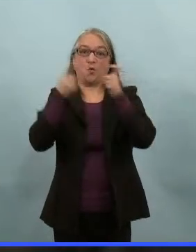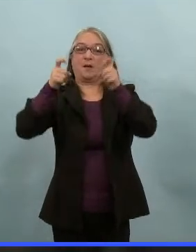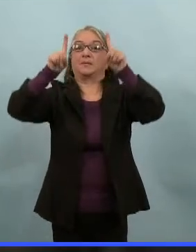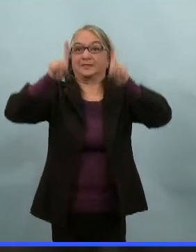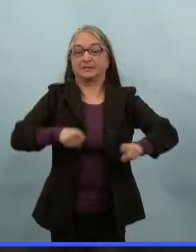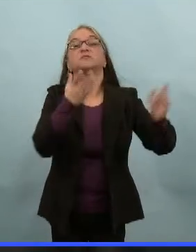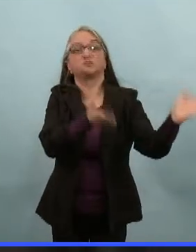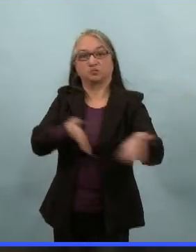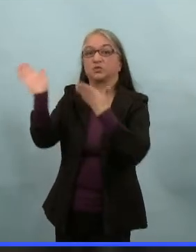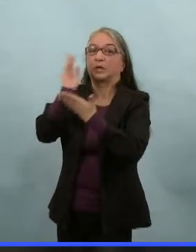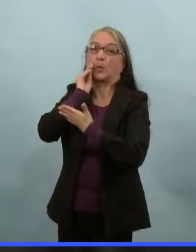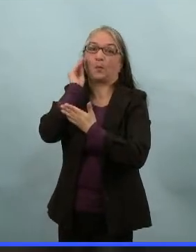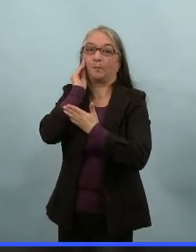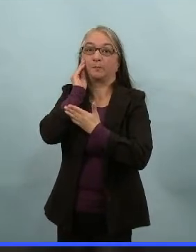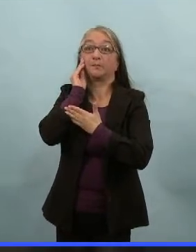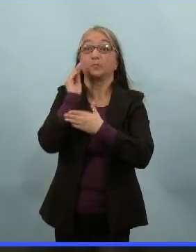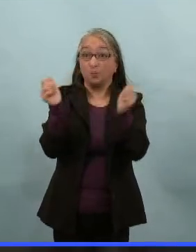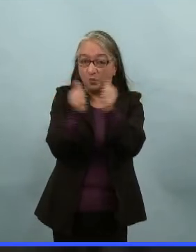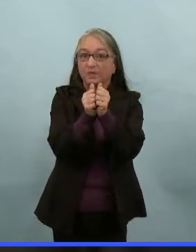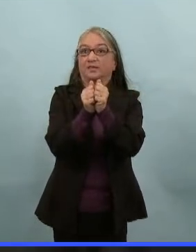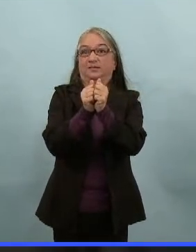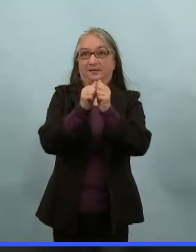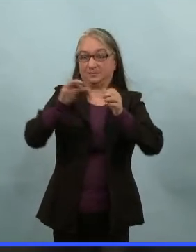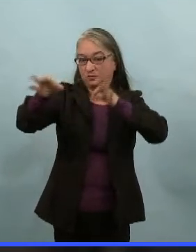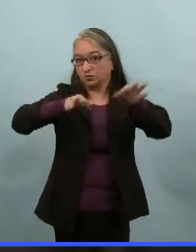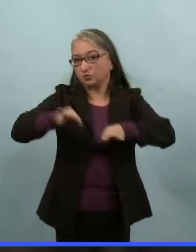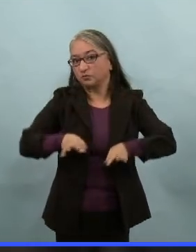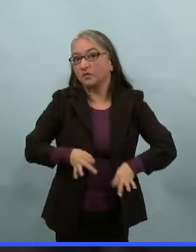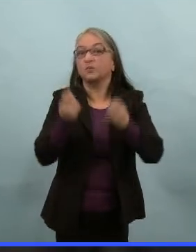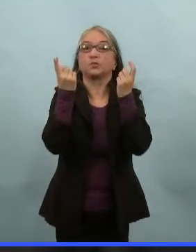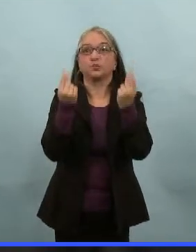and what to do if the test is positive coupled with that if there are people who